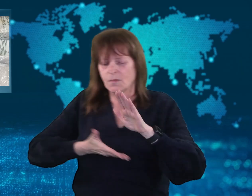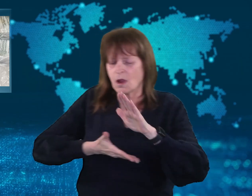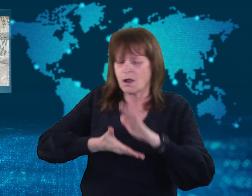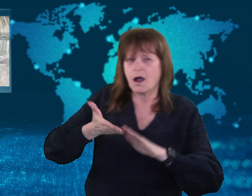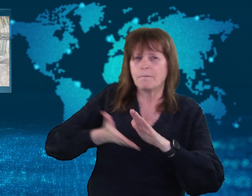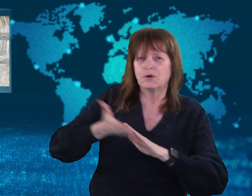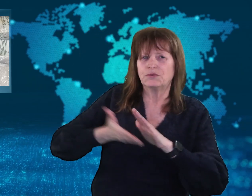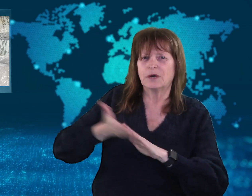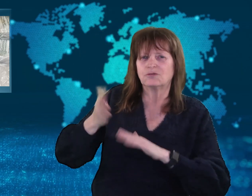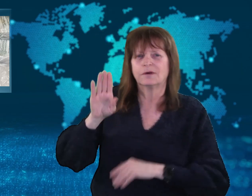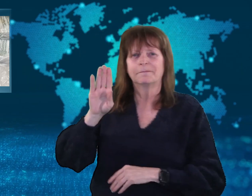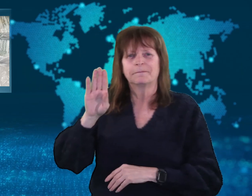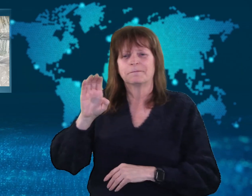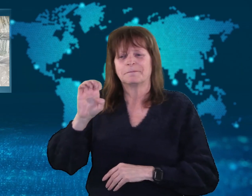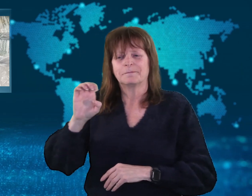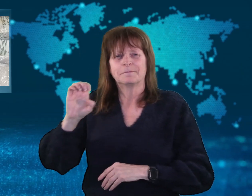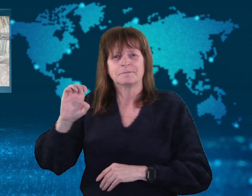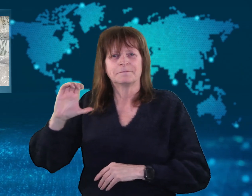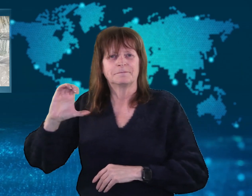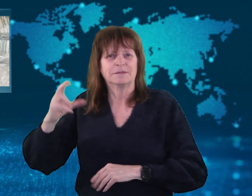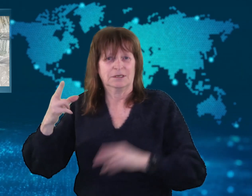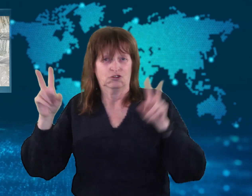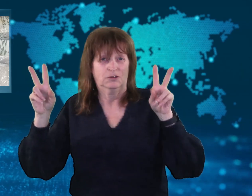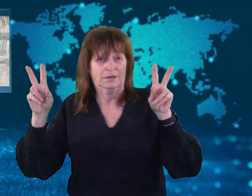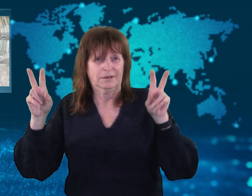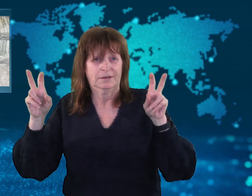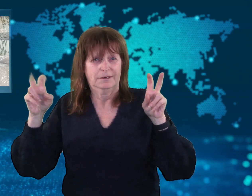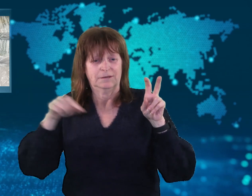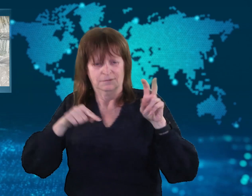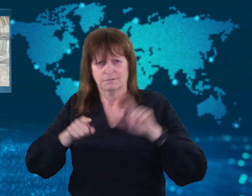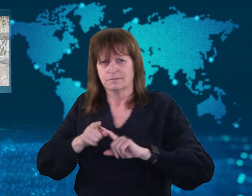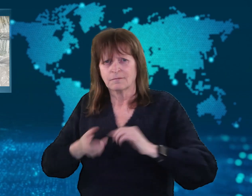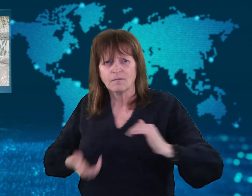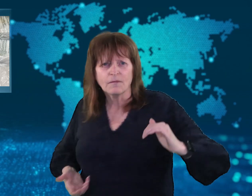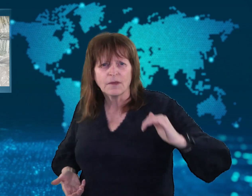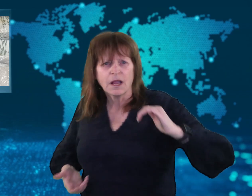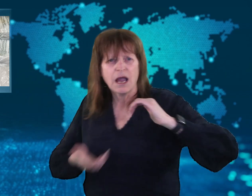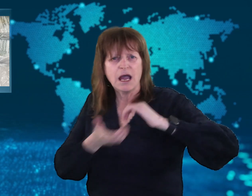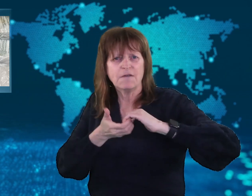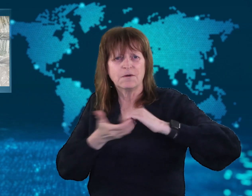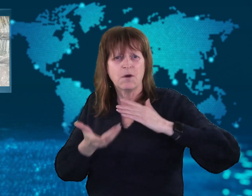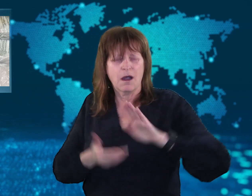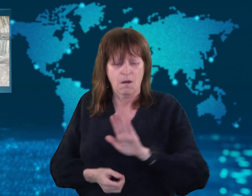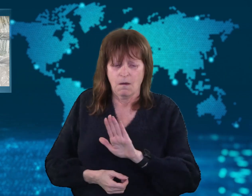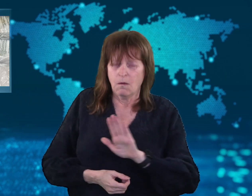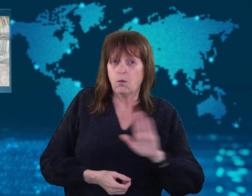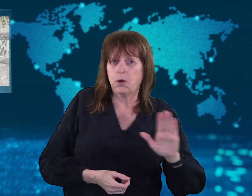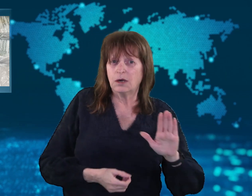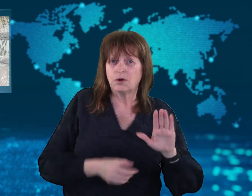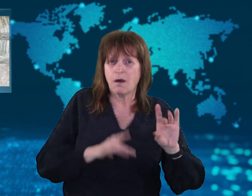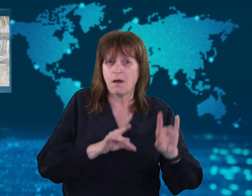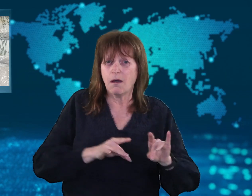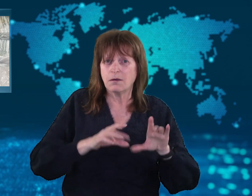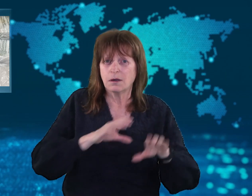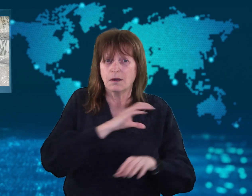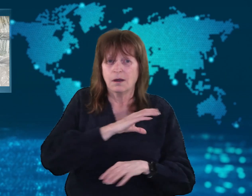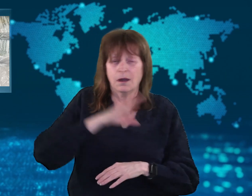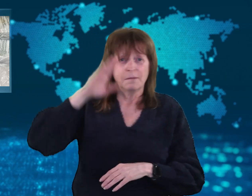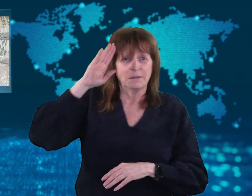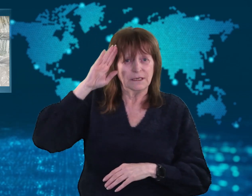between Western Australia's Police Force, an Organized Crime Squad,